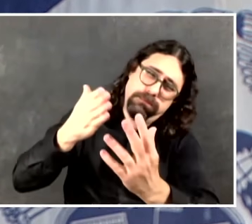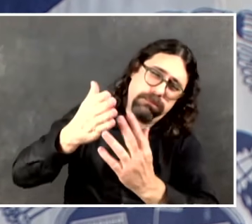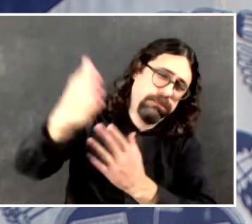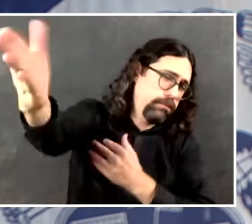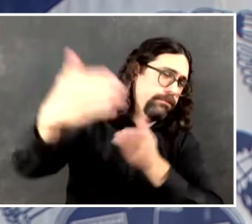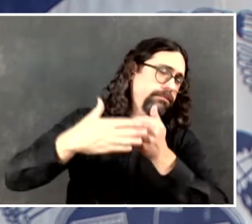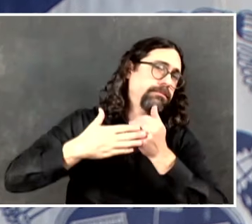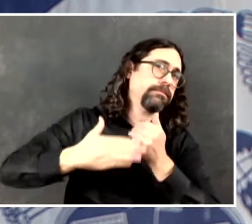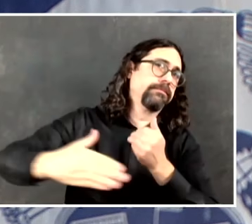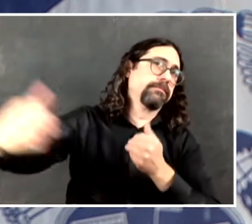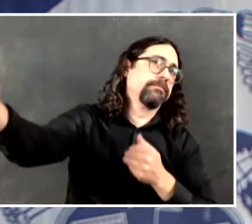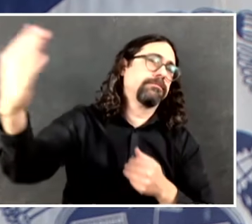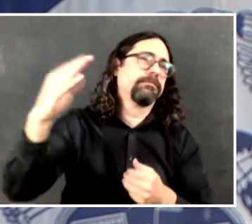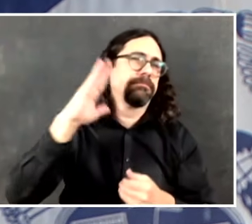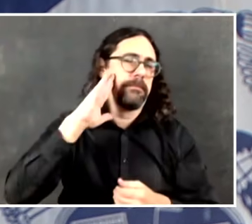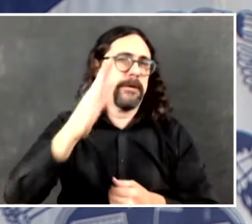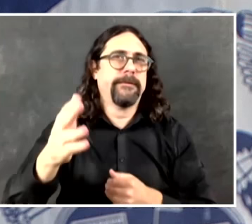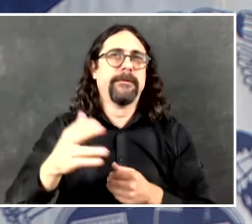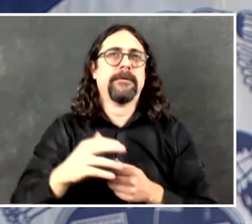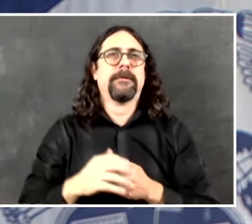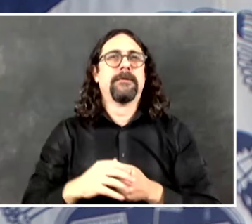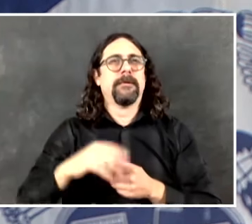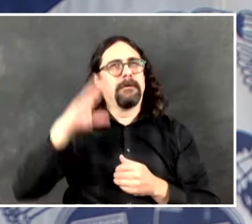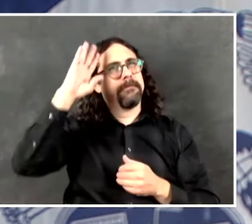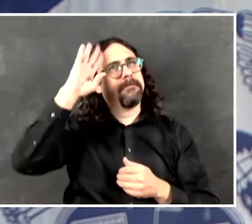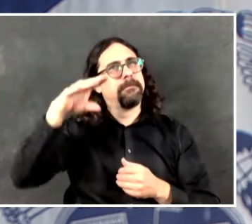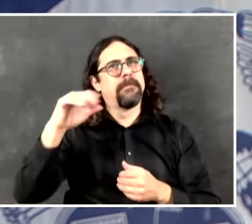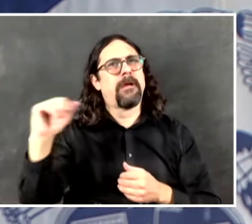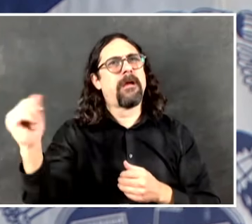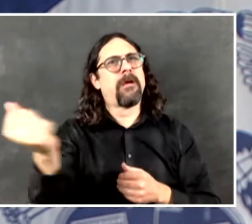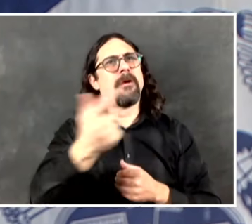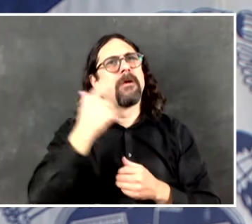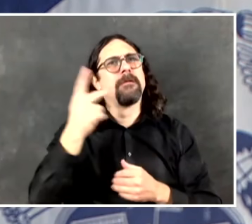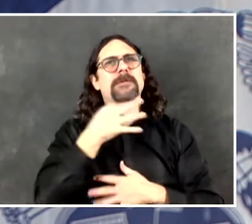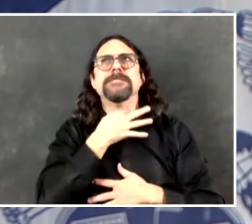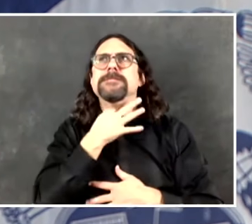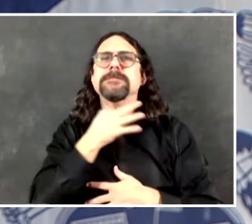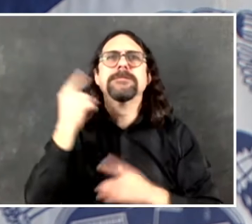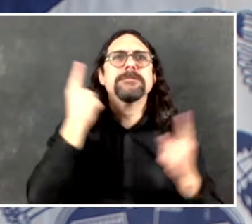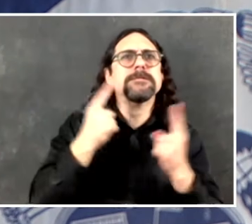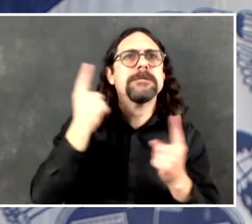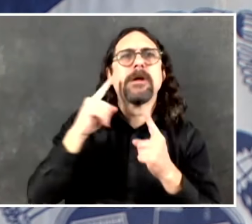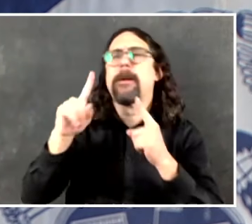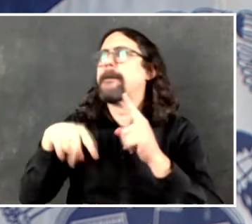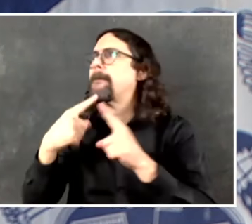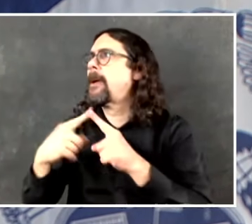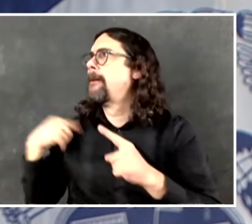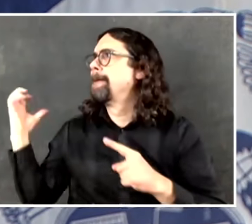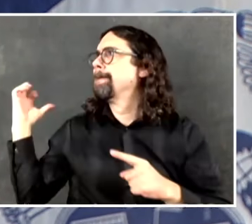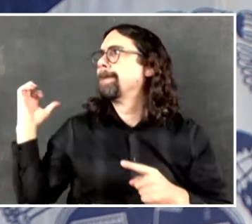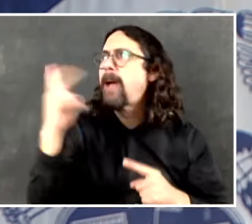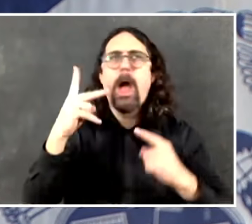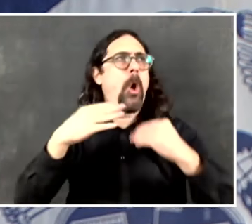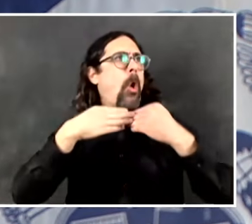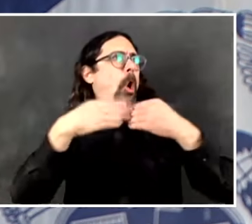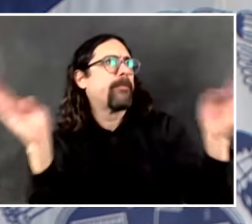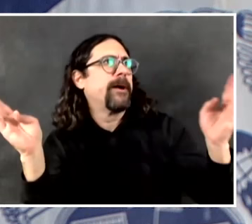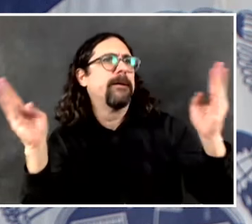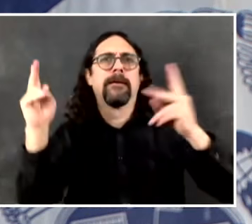CITY. EVERYONE WANTS TO KNOW ABOUT THE RESTART AND THAT DISCUSSION IS GOING TO HAENPP OVER THESE NEXT FEW WEEKS. WE'RE OIOBVUSLY WATCHING OUR